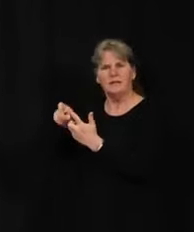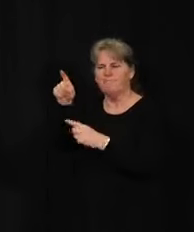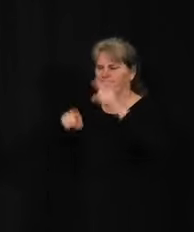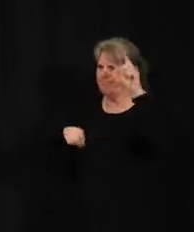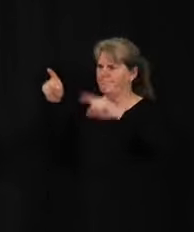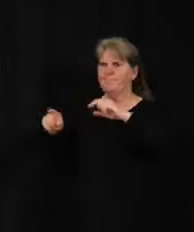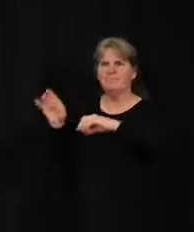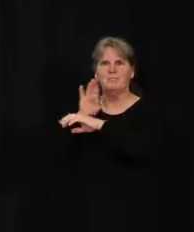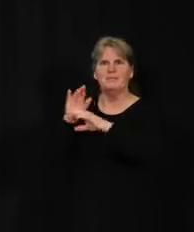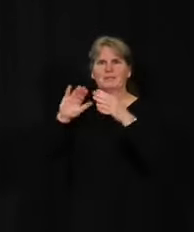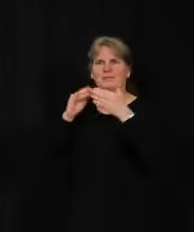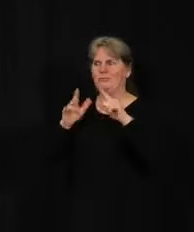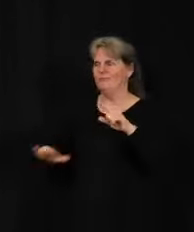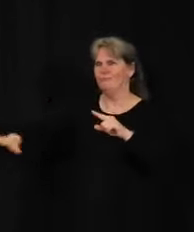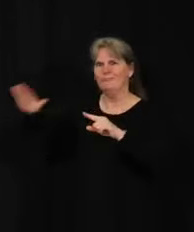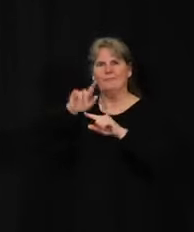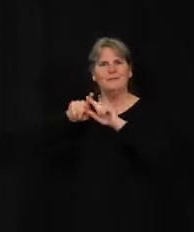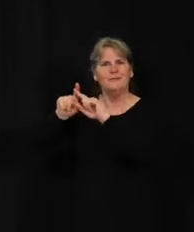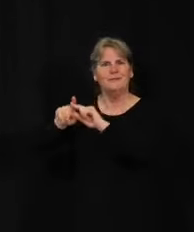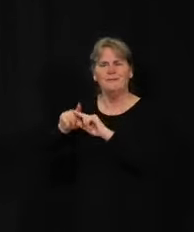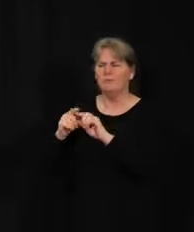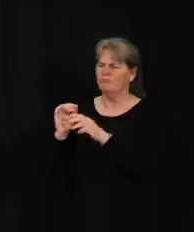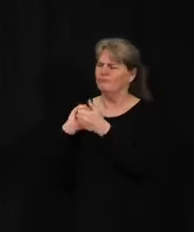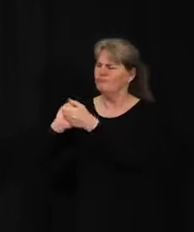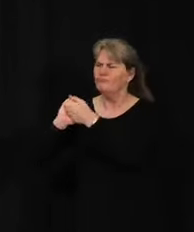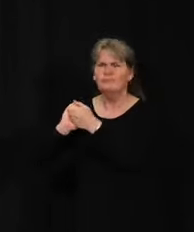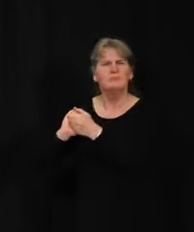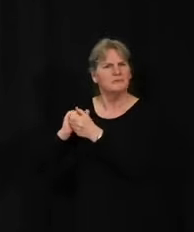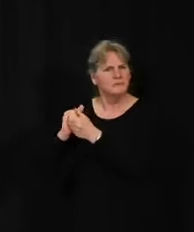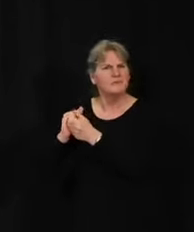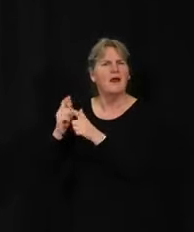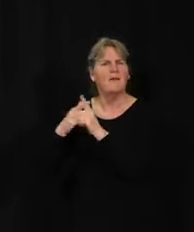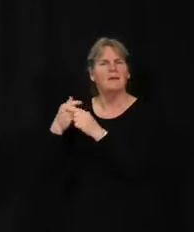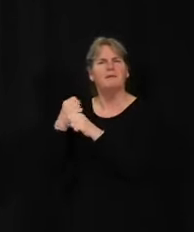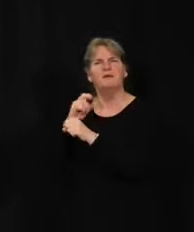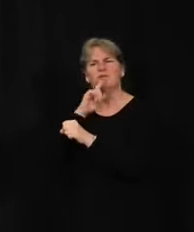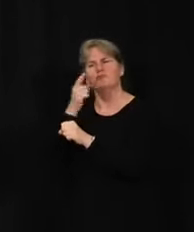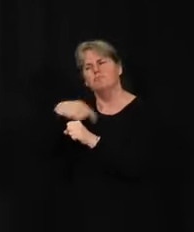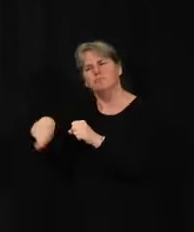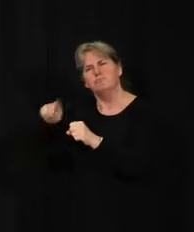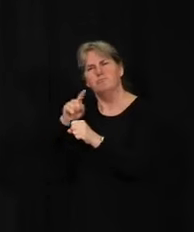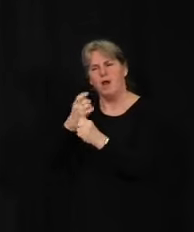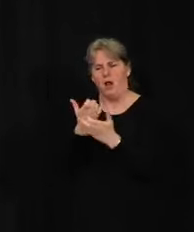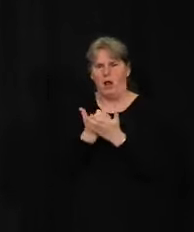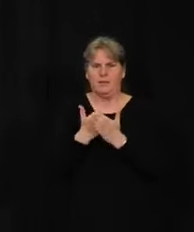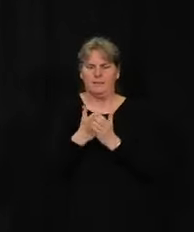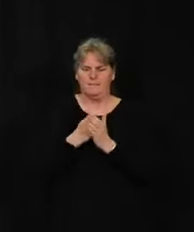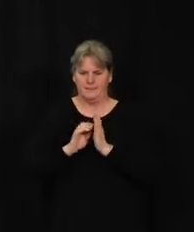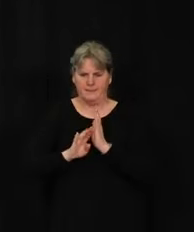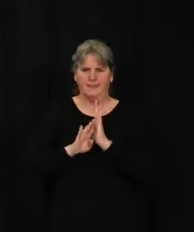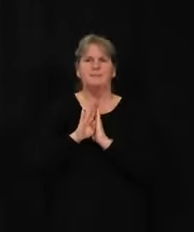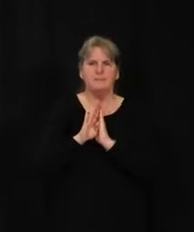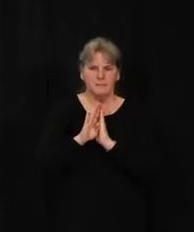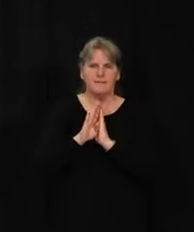business community and work together to help and to ensure that our economy rebounds from